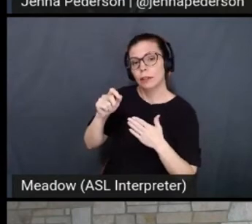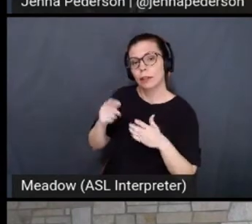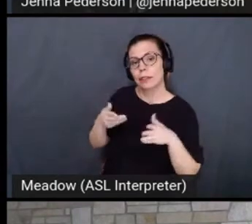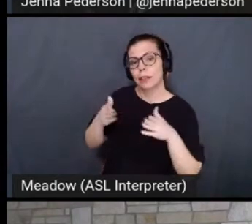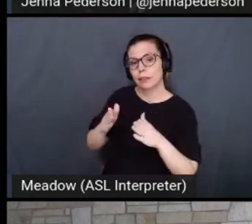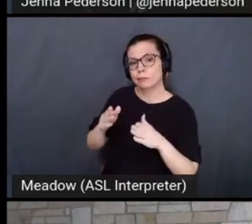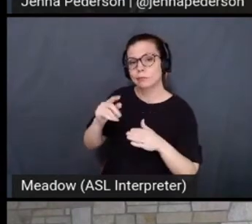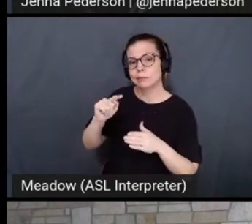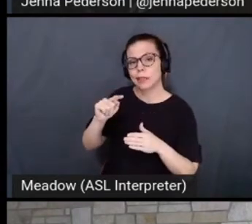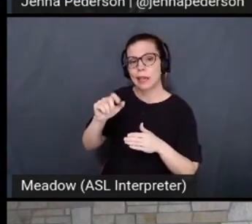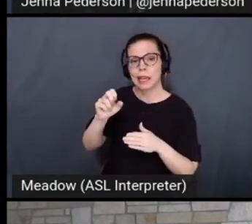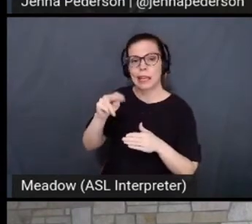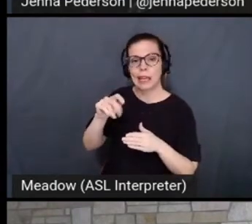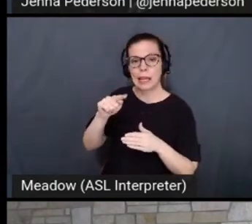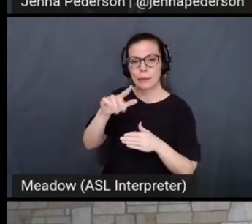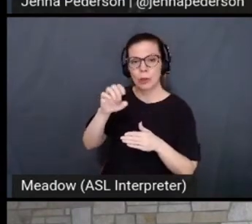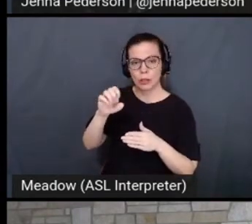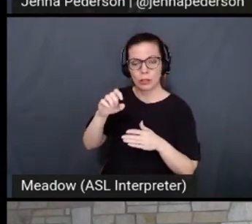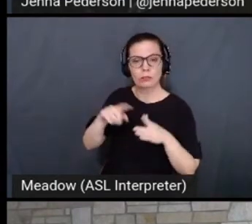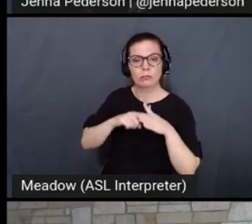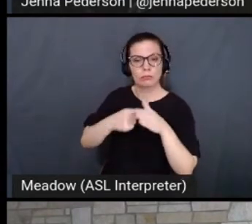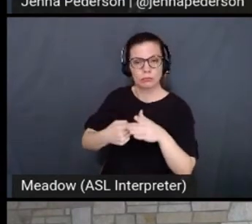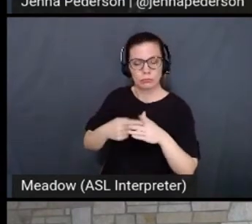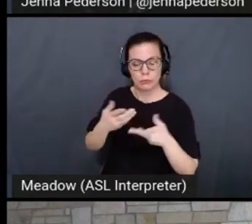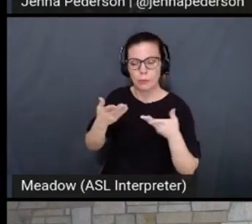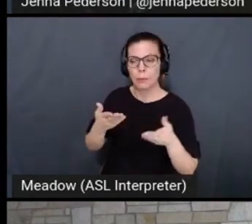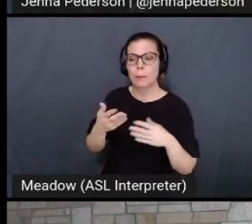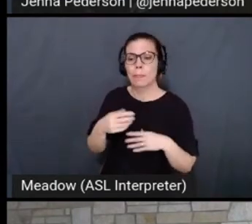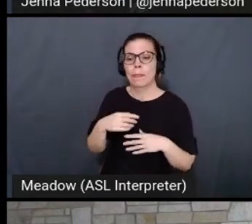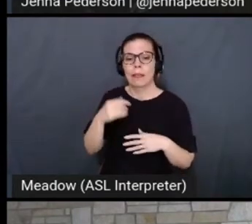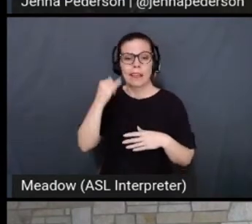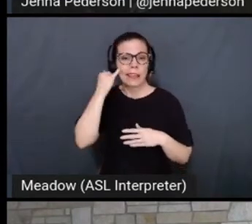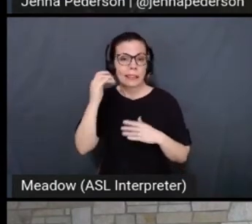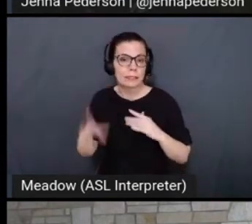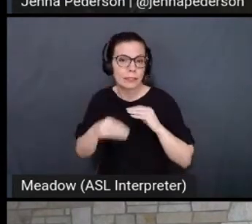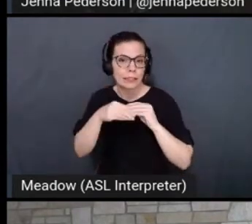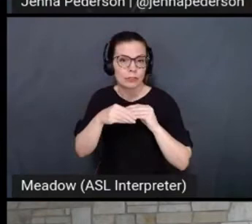and then if you have some additional needs